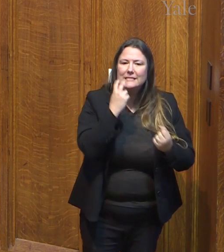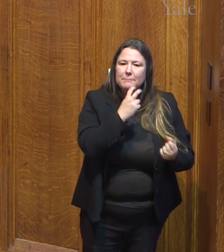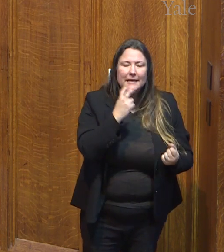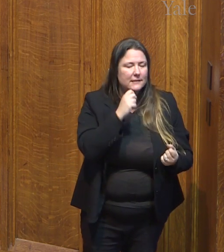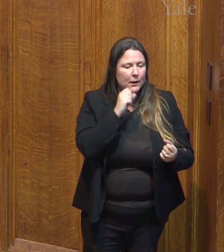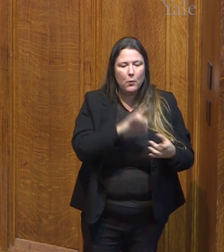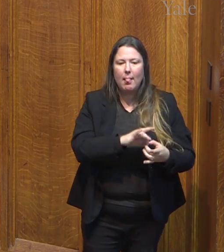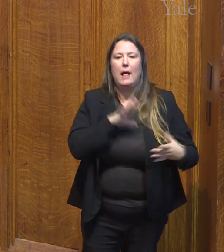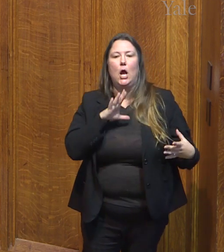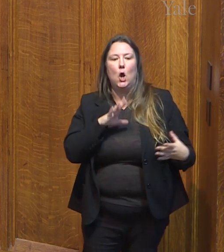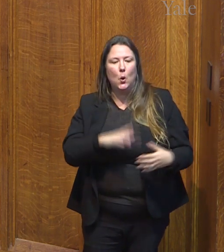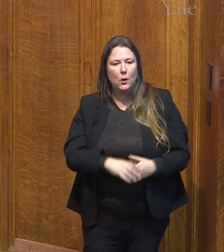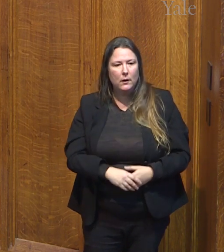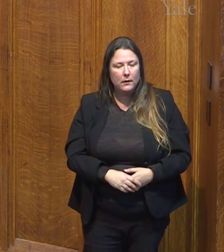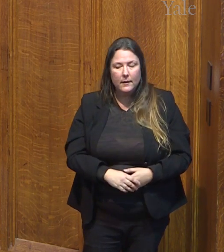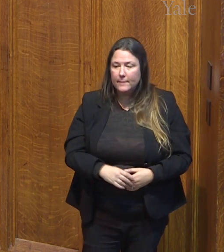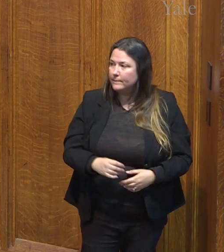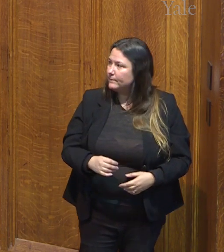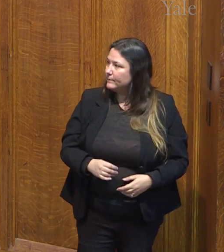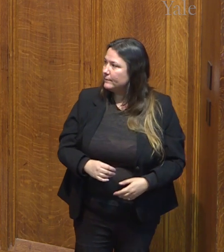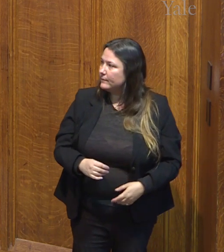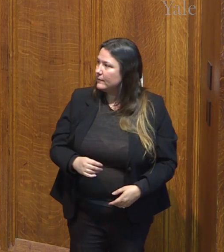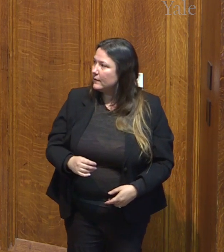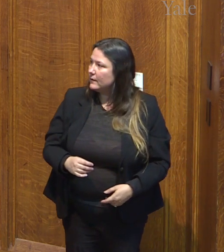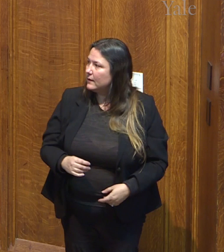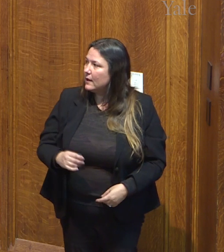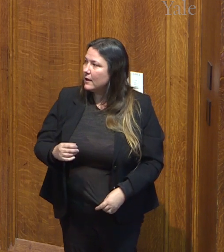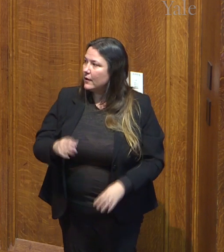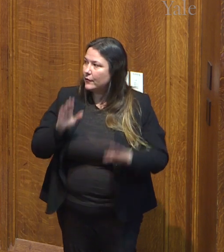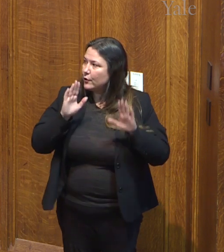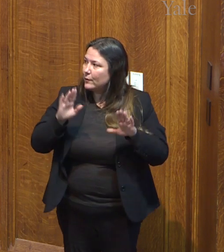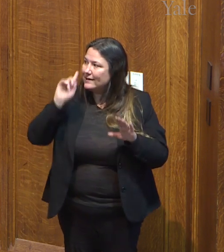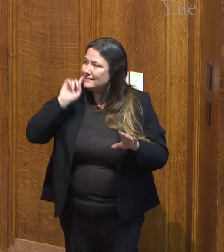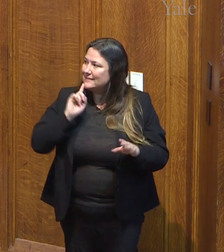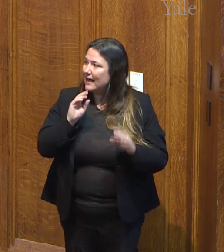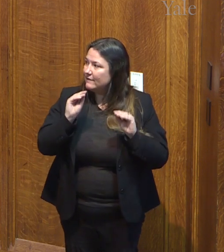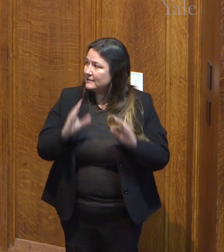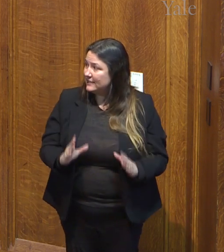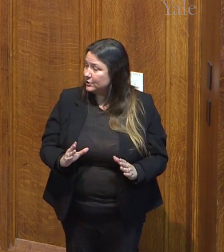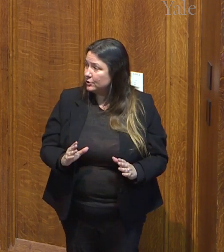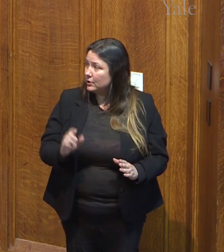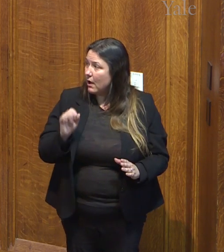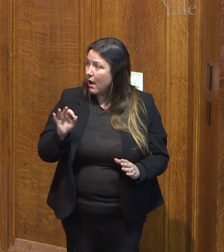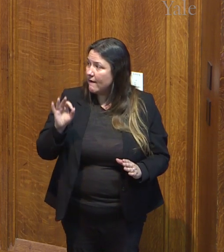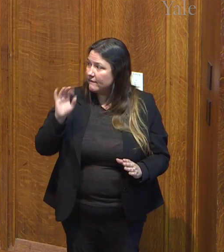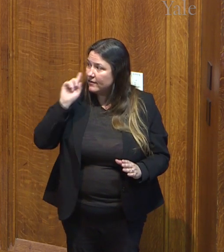Bébian's Deaf pupil, Ferdinand Berthier, the greatest Deaf teacher of the Deaf